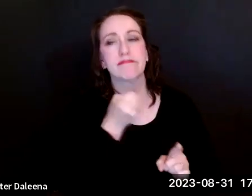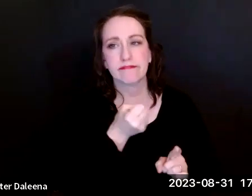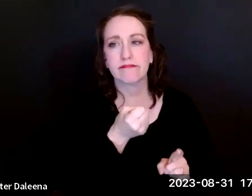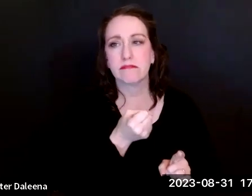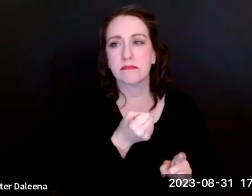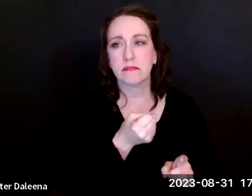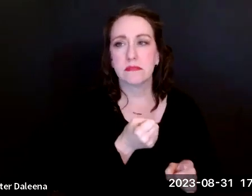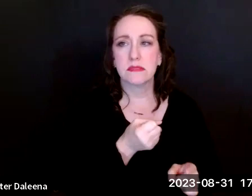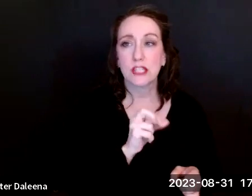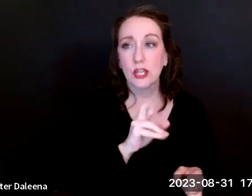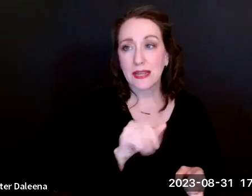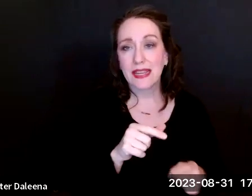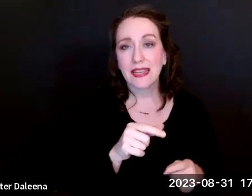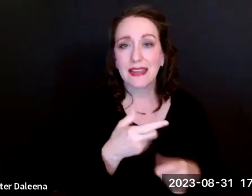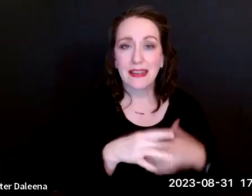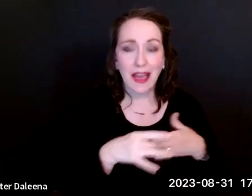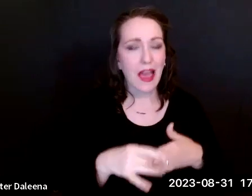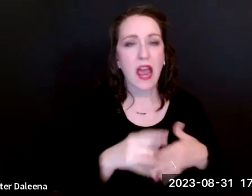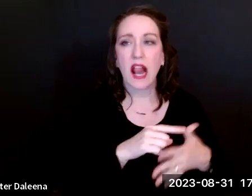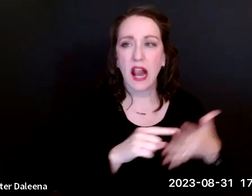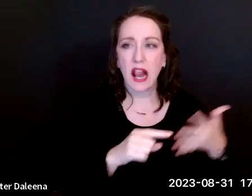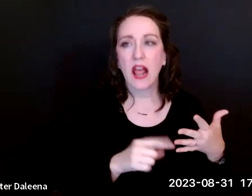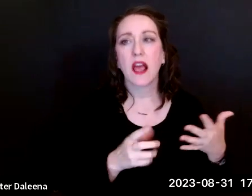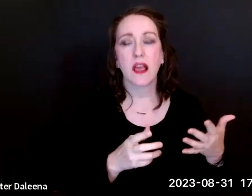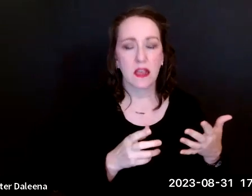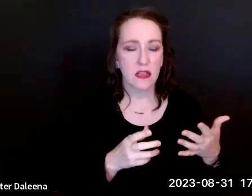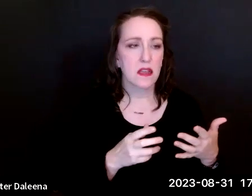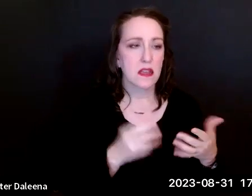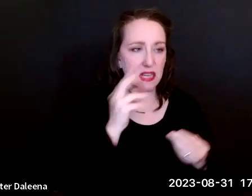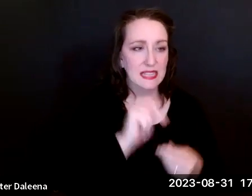guide and how this will impact that end with the ncos have been informed kind of with this change